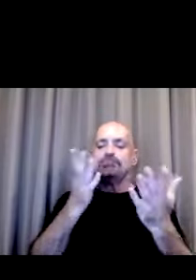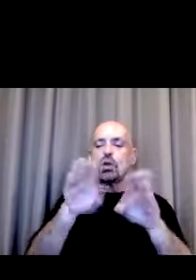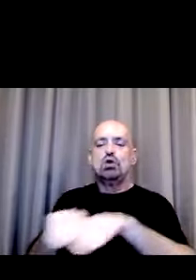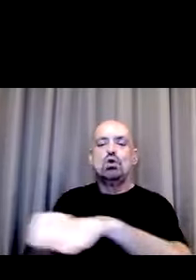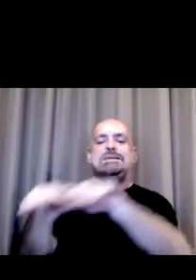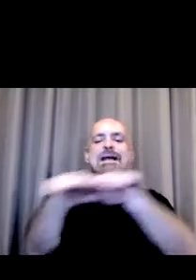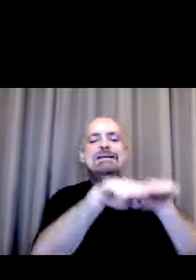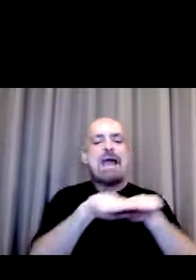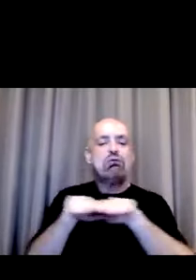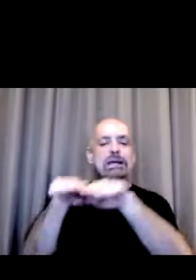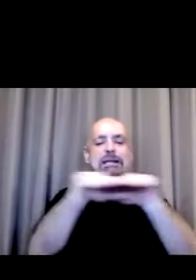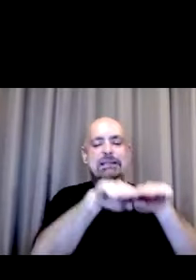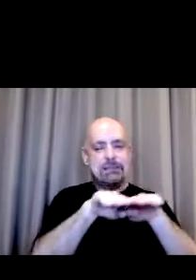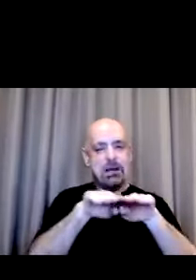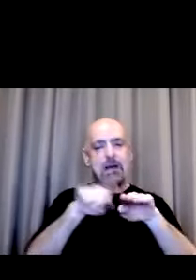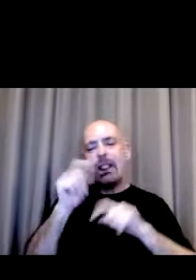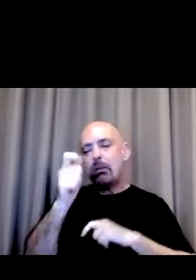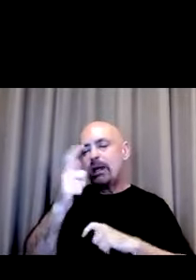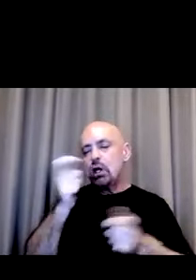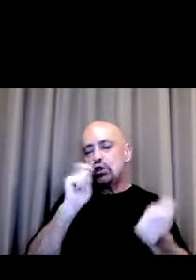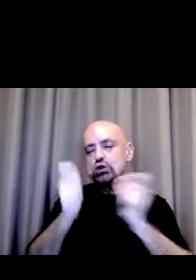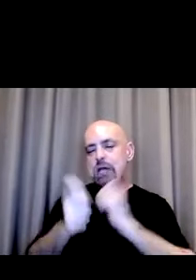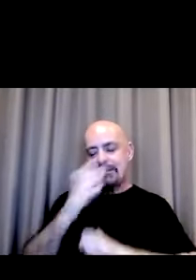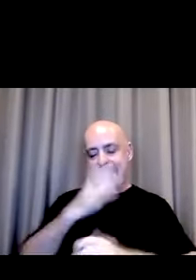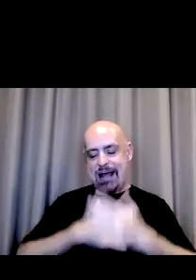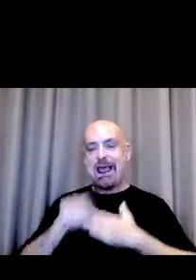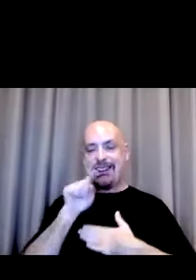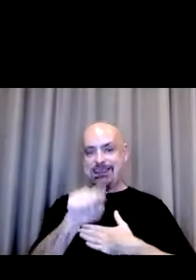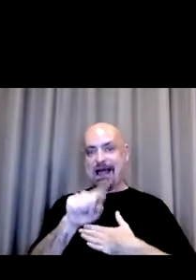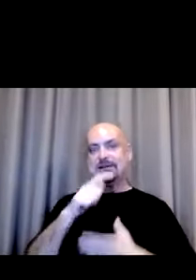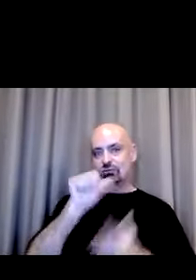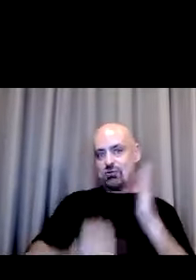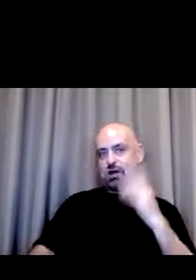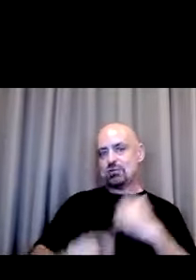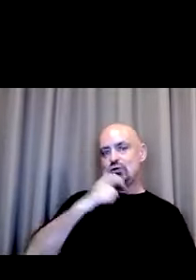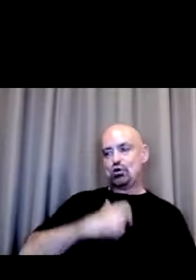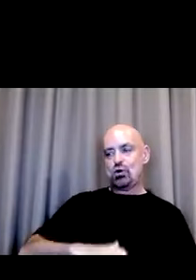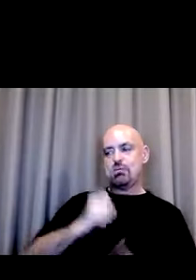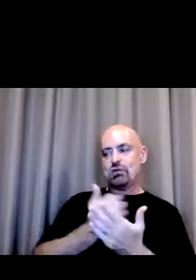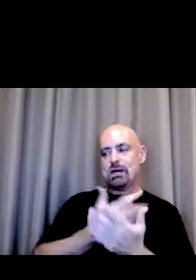Human rights has to be distinguish from legal rights and following